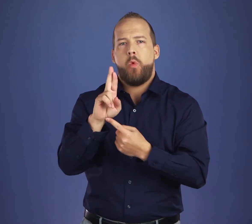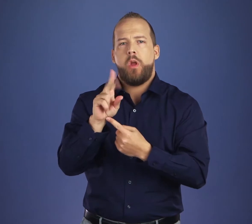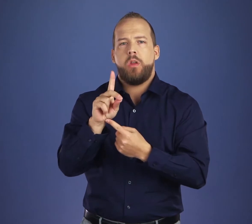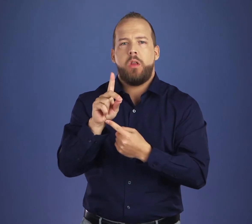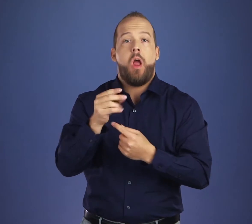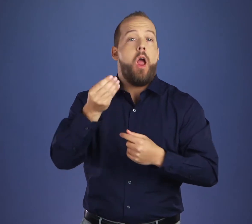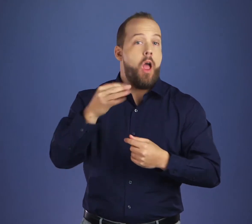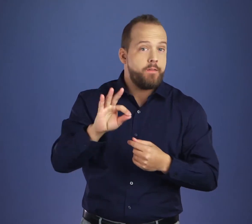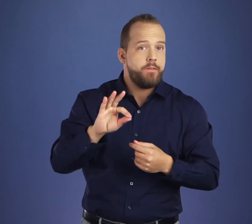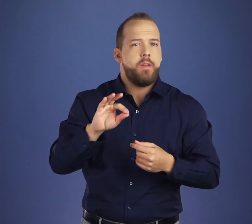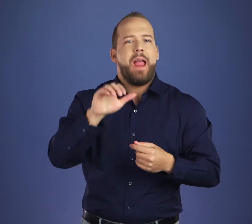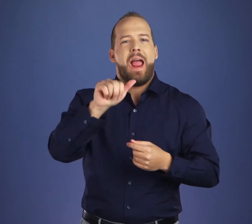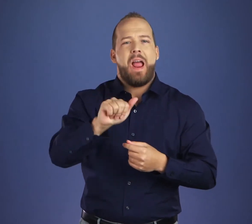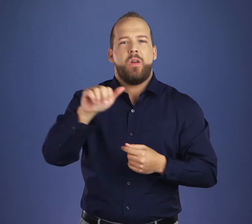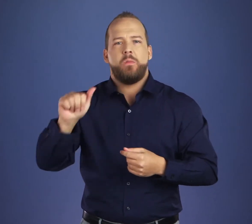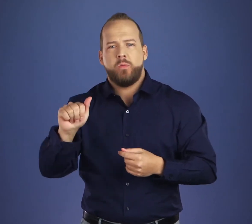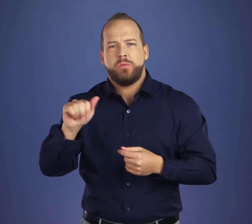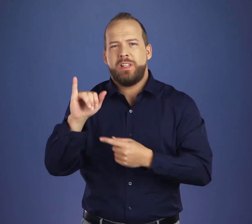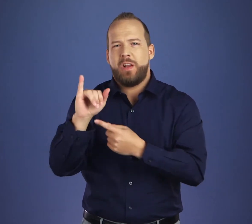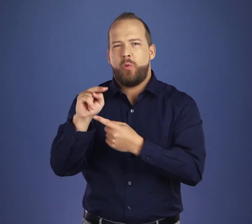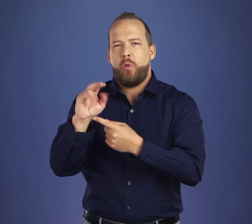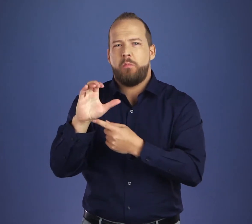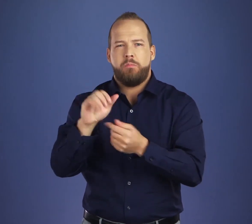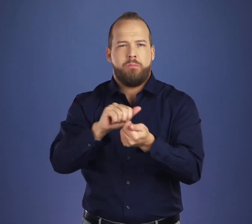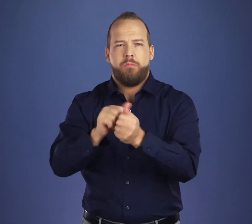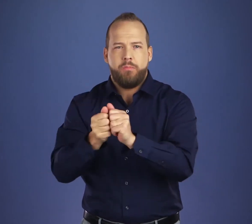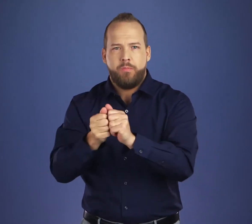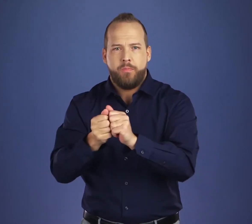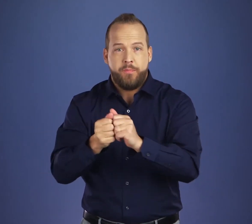and the Foundation office is now the General Service Office.